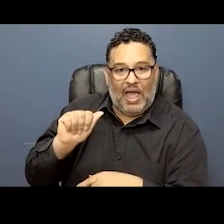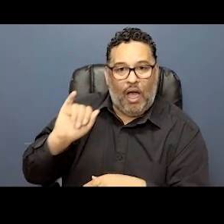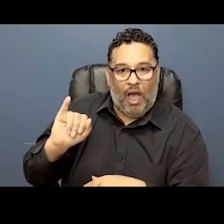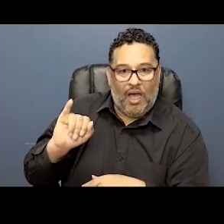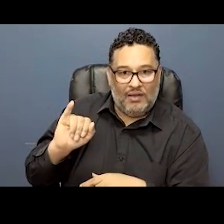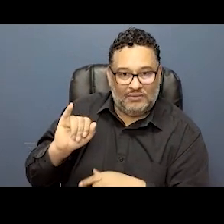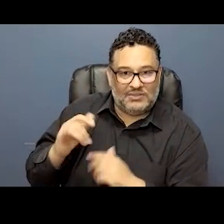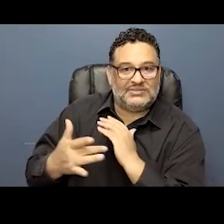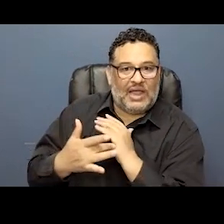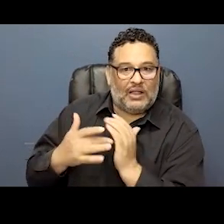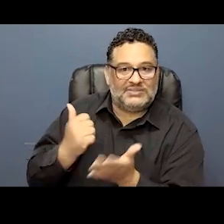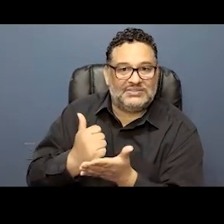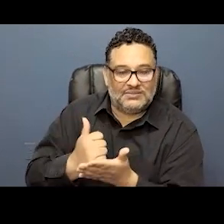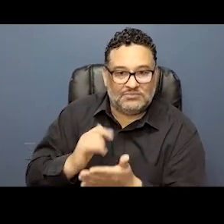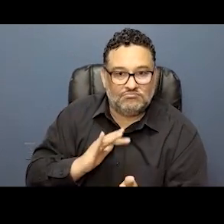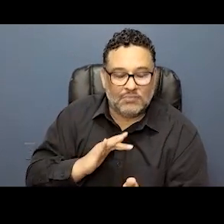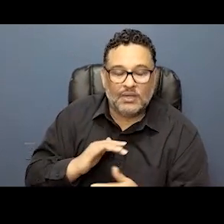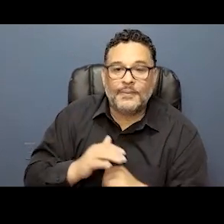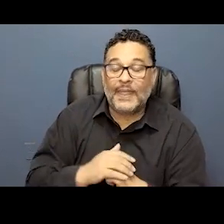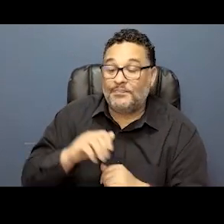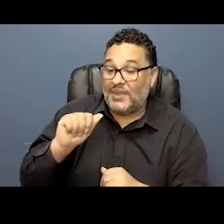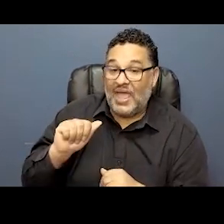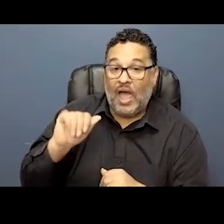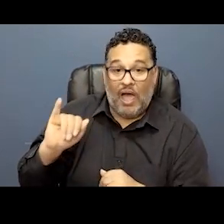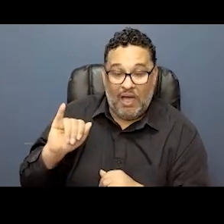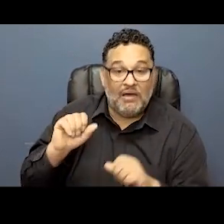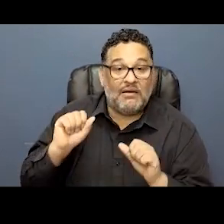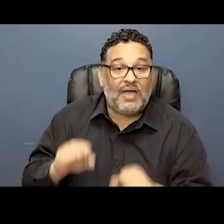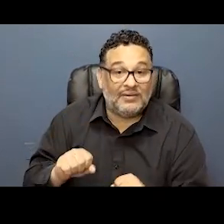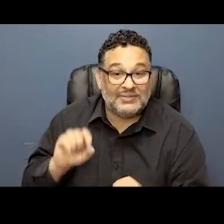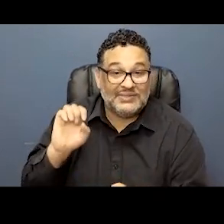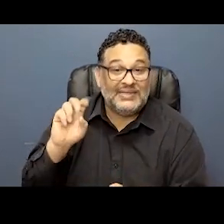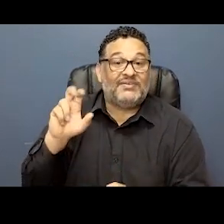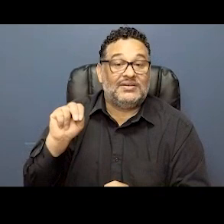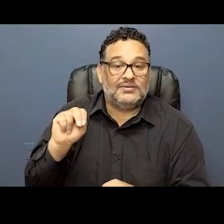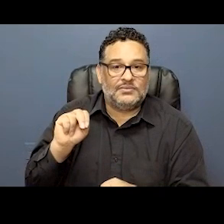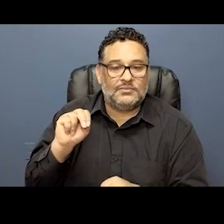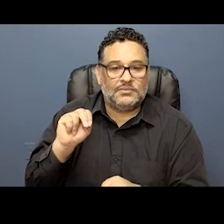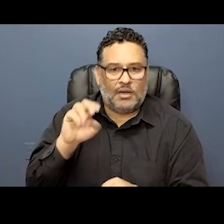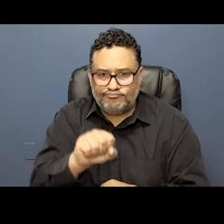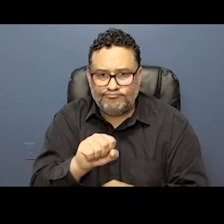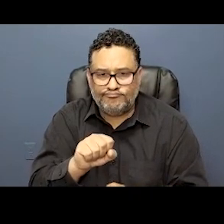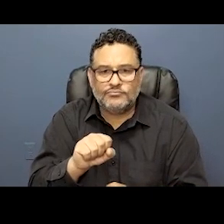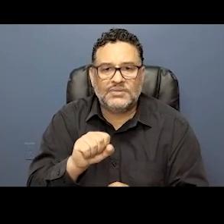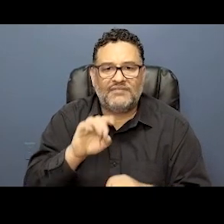frustration among users and direct them to human assistance via a ticket system. Our graduate